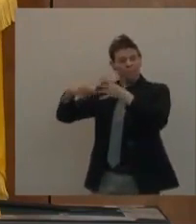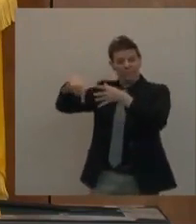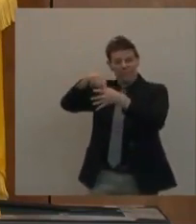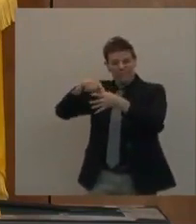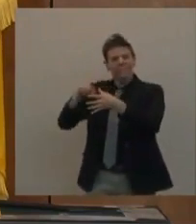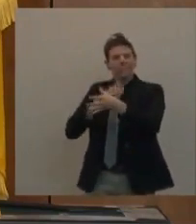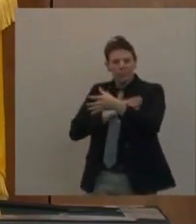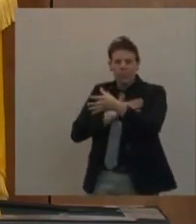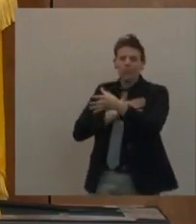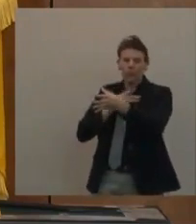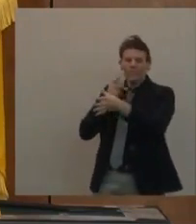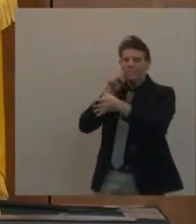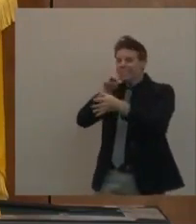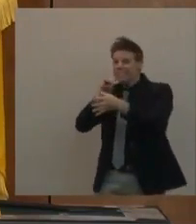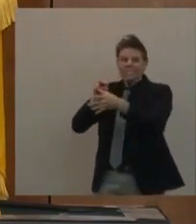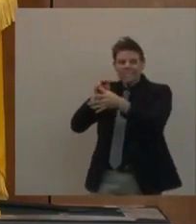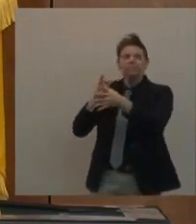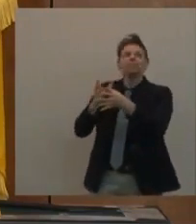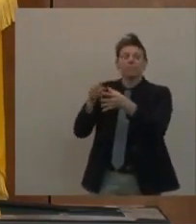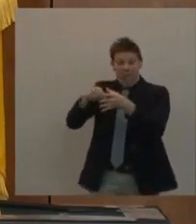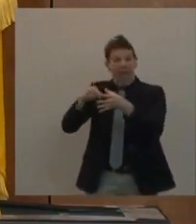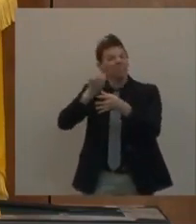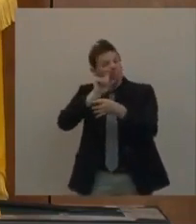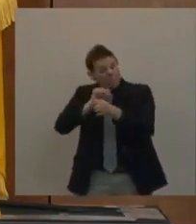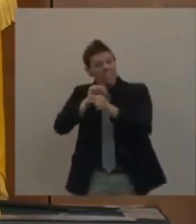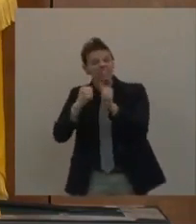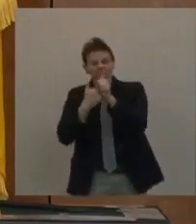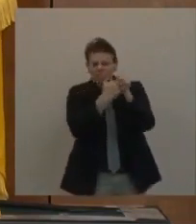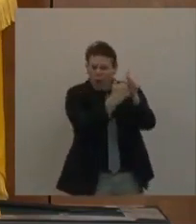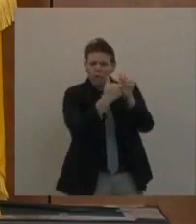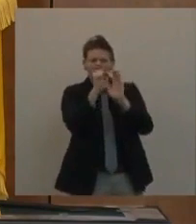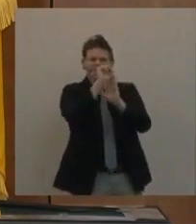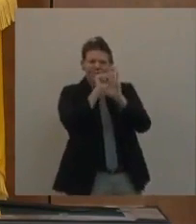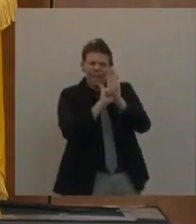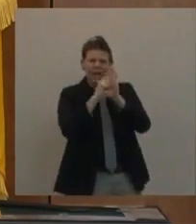QUITE FRANKLY BECAUSE THESE ARE FAMILIES WITH RESIDENTS IN NURSING HOMES.